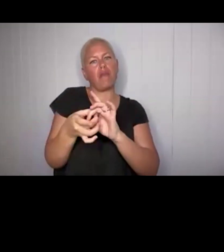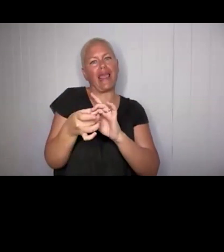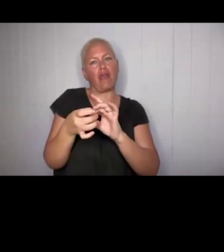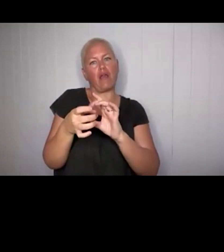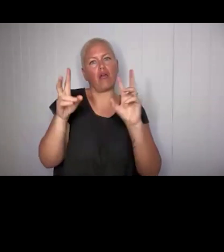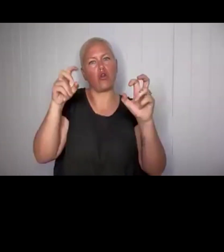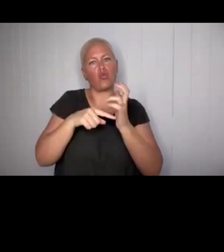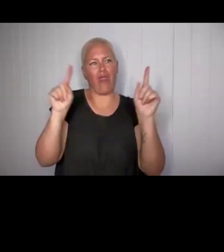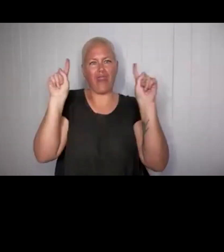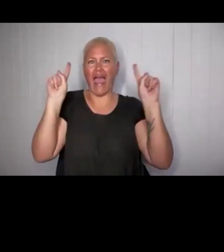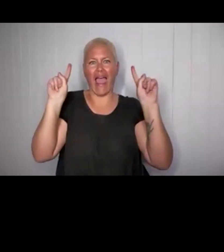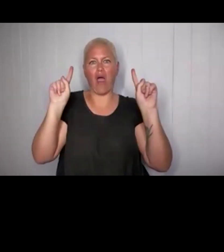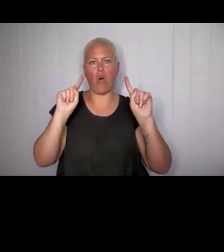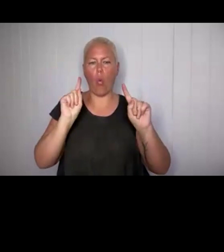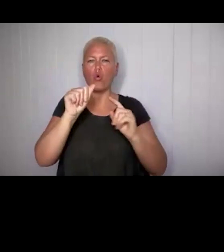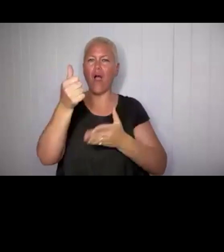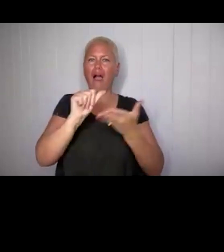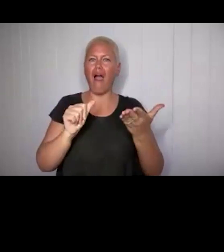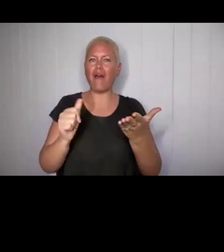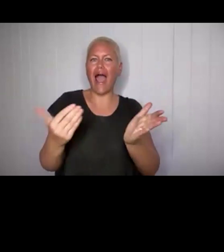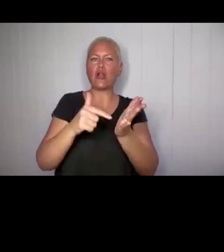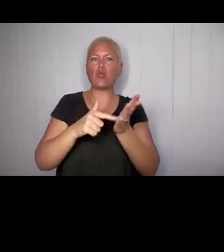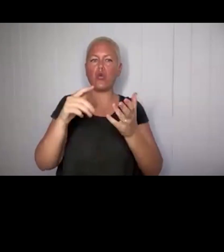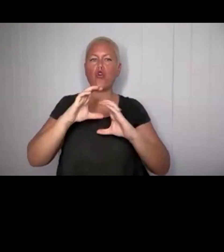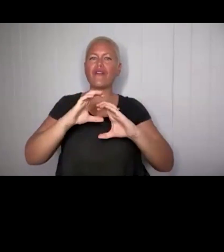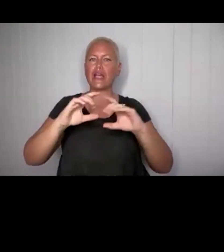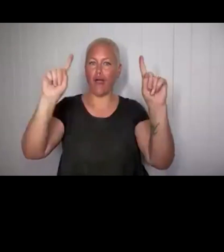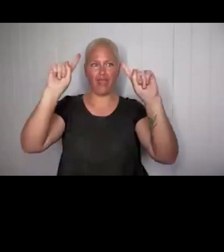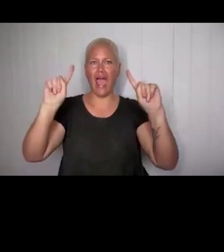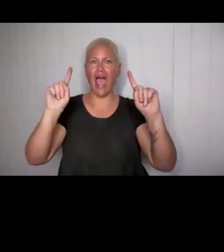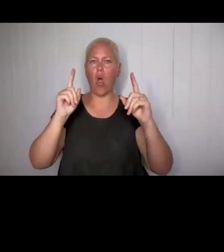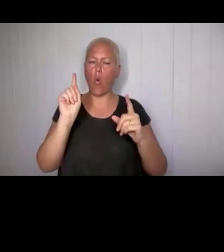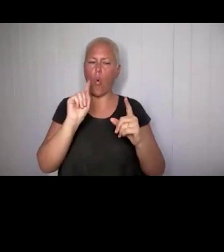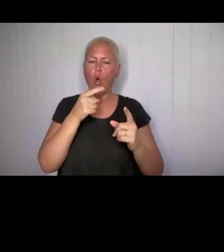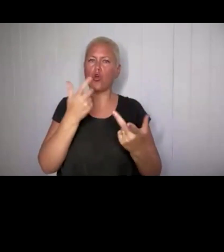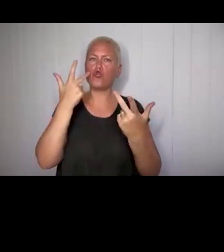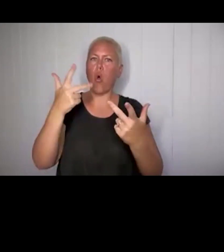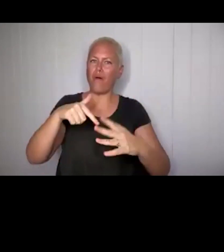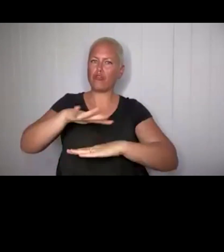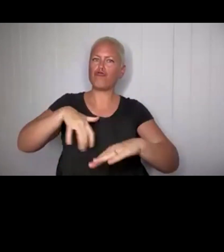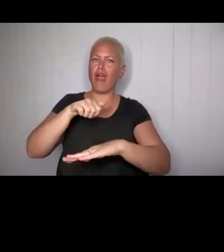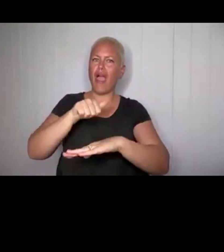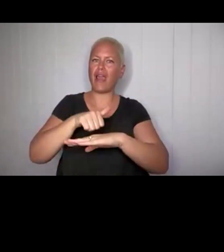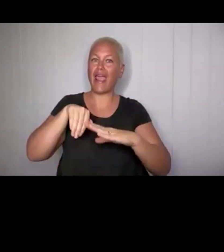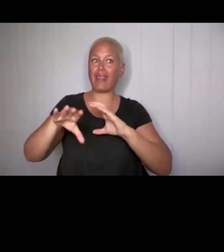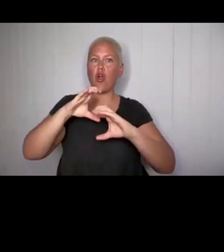what has it got to say? And where is it placing Australia in that conversation as well? So we